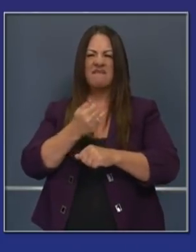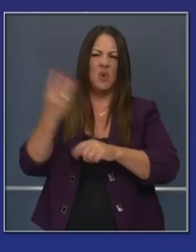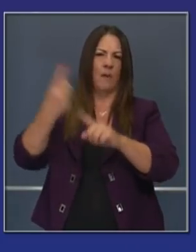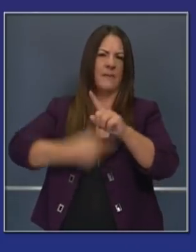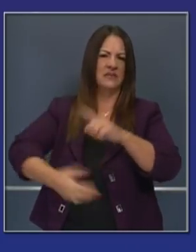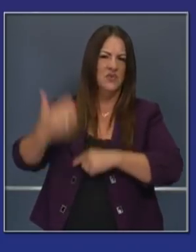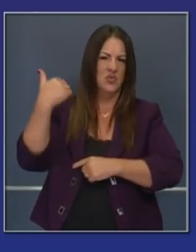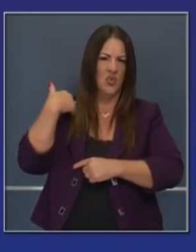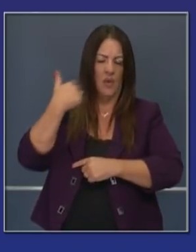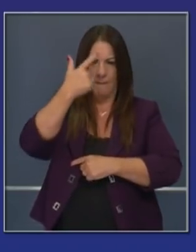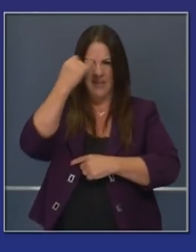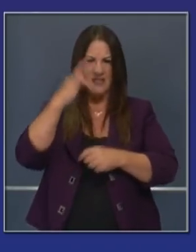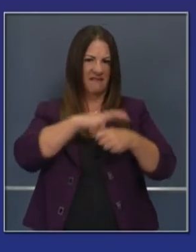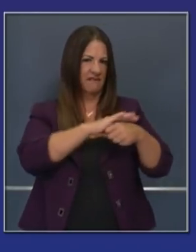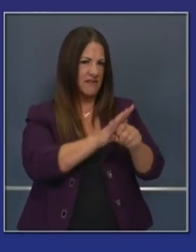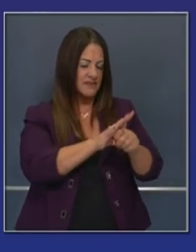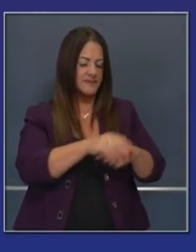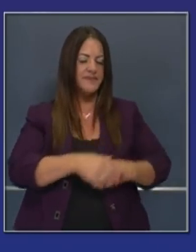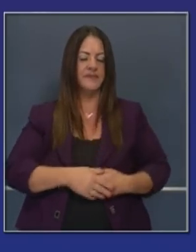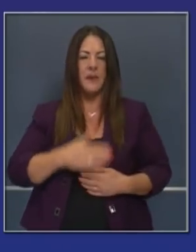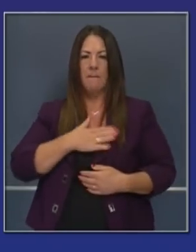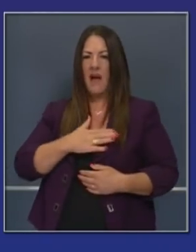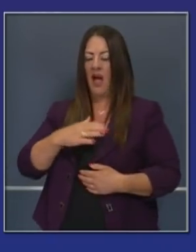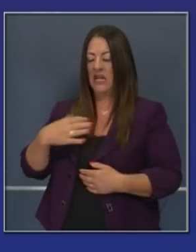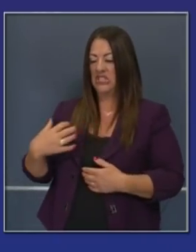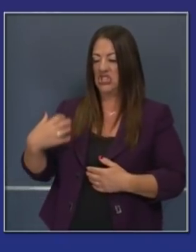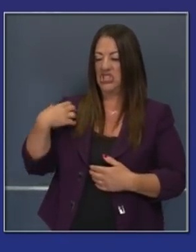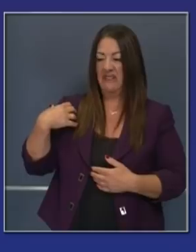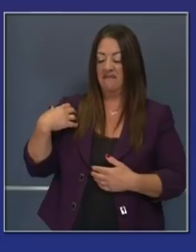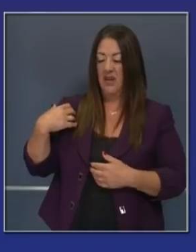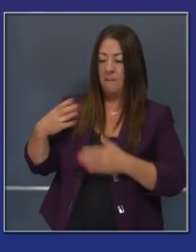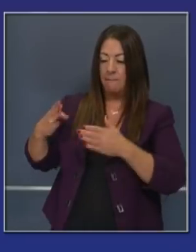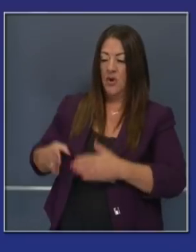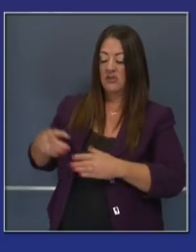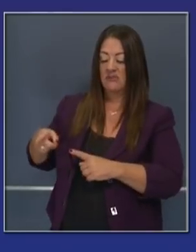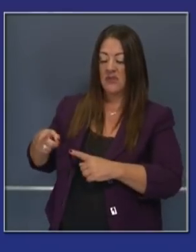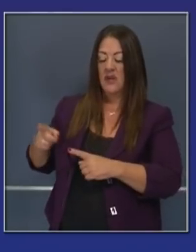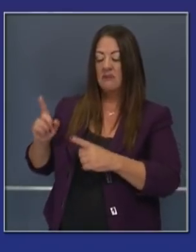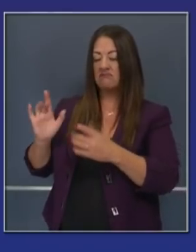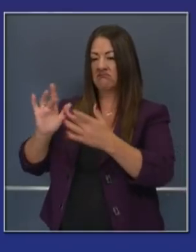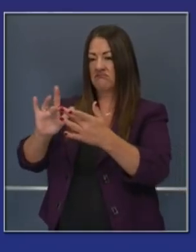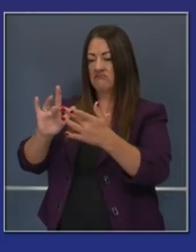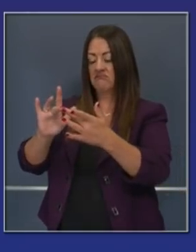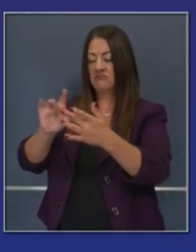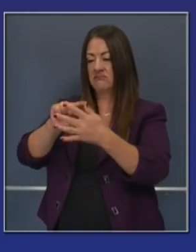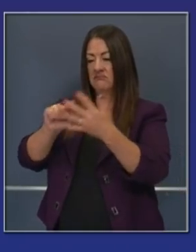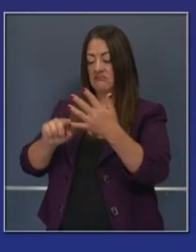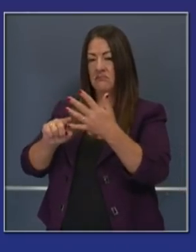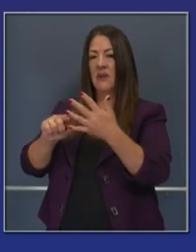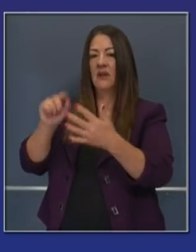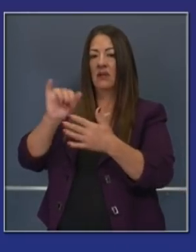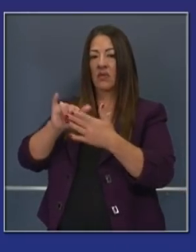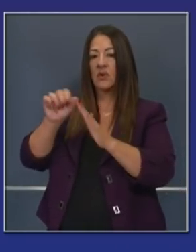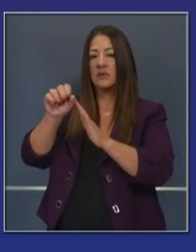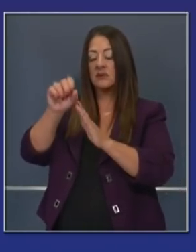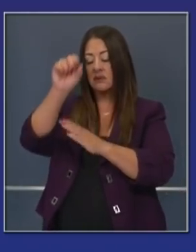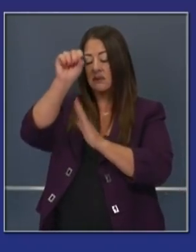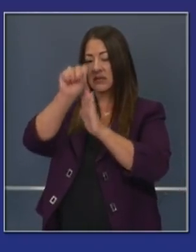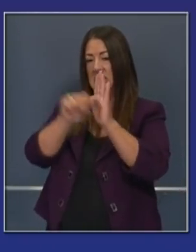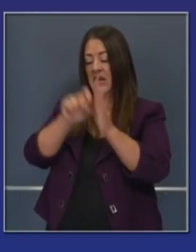WESTERN STATES COALITION. THIS FRIENDSHIP WE PUT TOGETHER A NUMBER OF MONTHS AGO IN THE BEGINNING OF THE PANDEMIC.